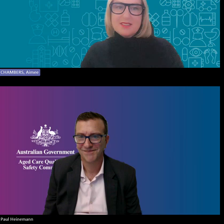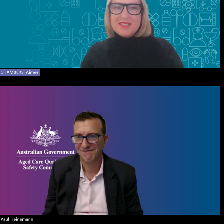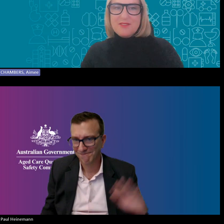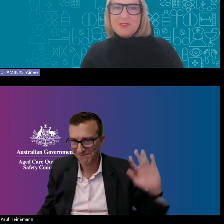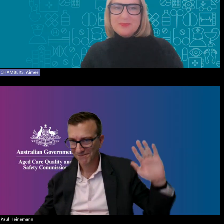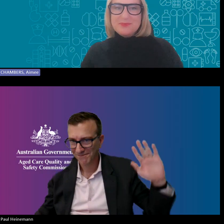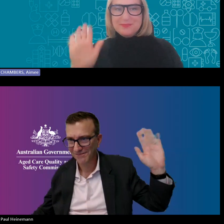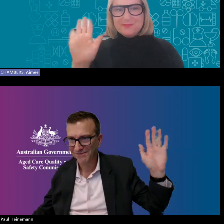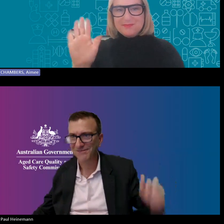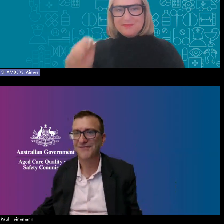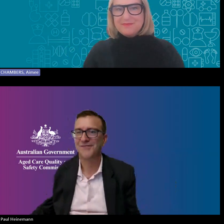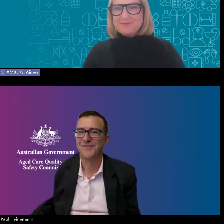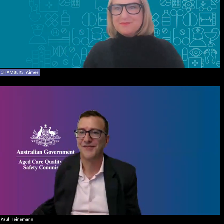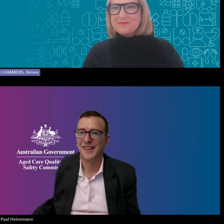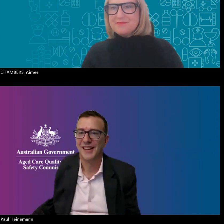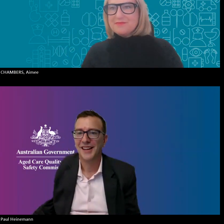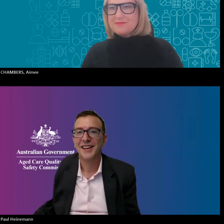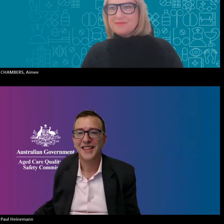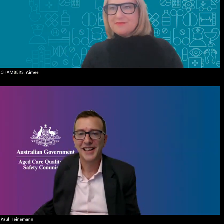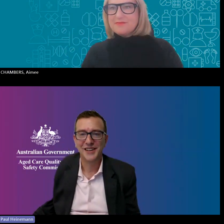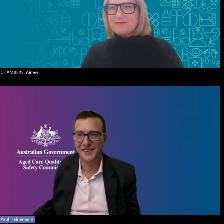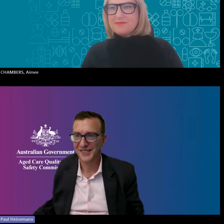Thanks everyone. Thank you.